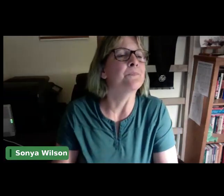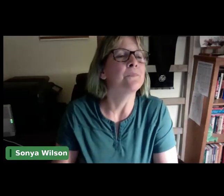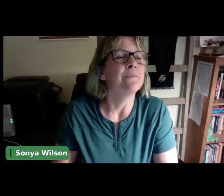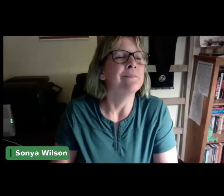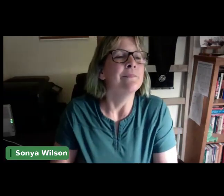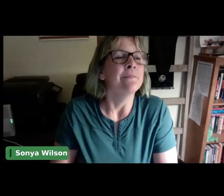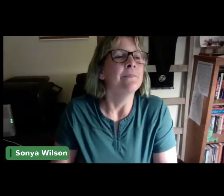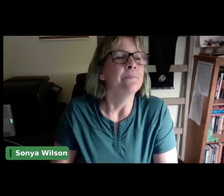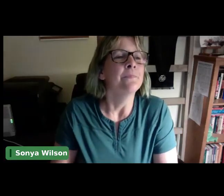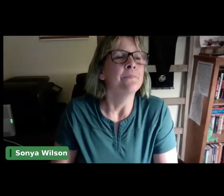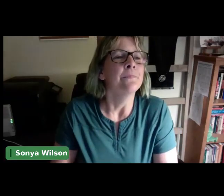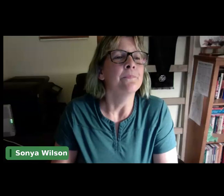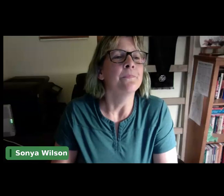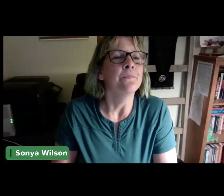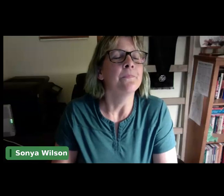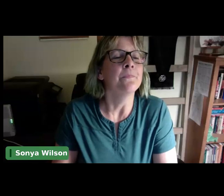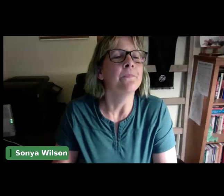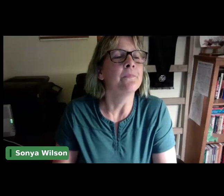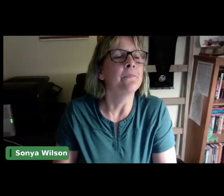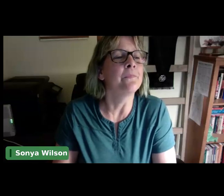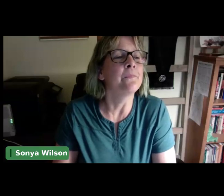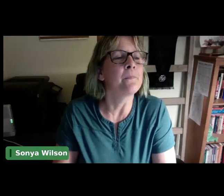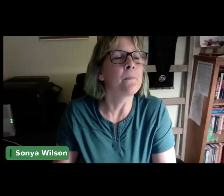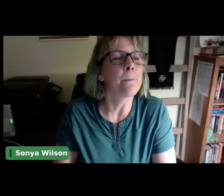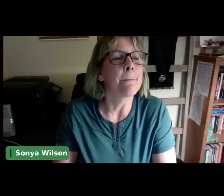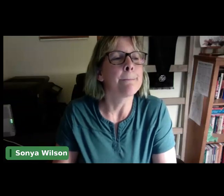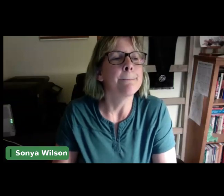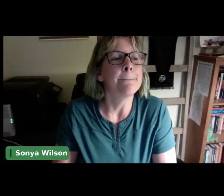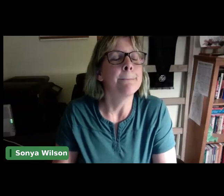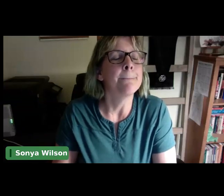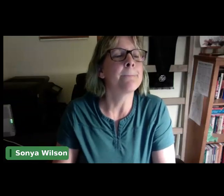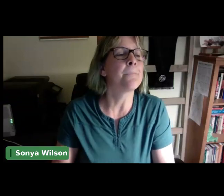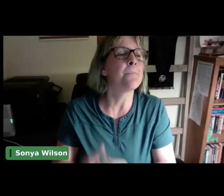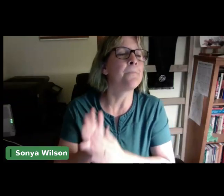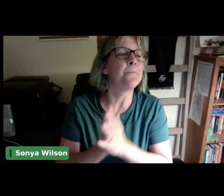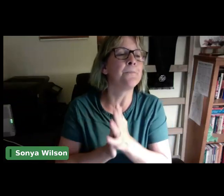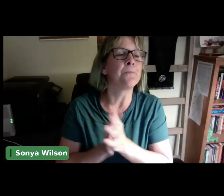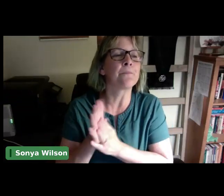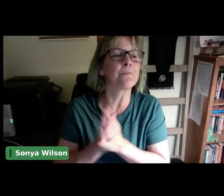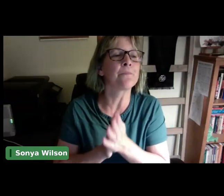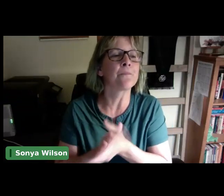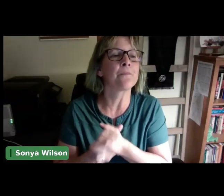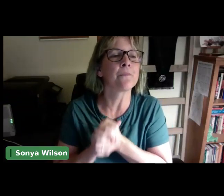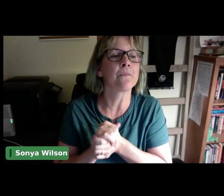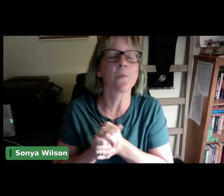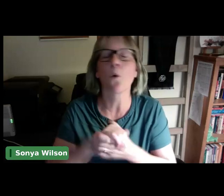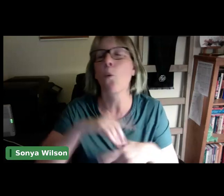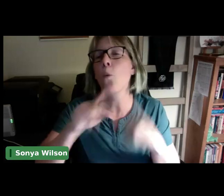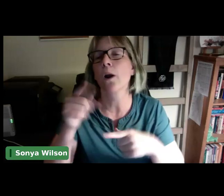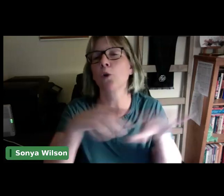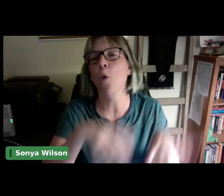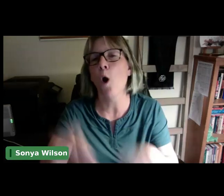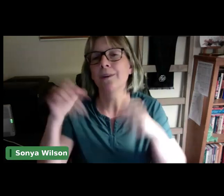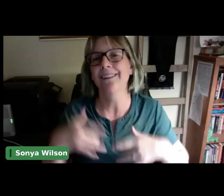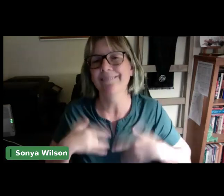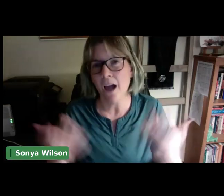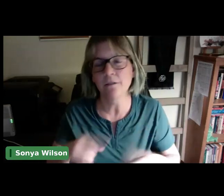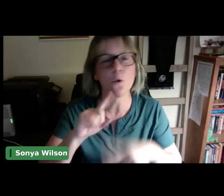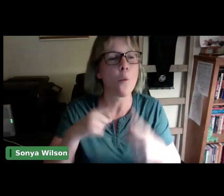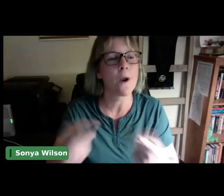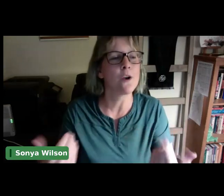could look like to be more accessible.